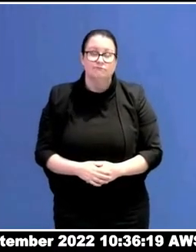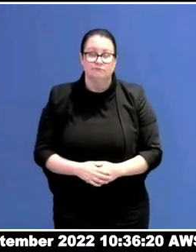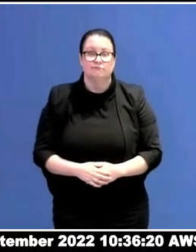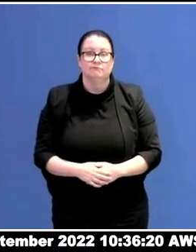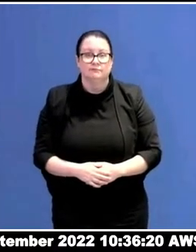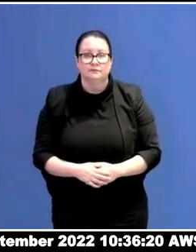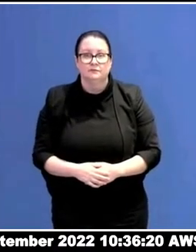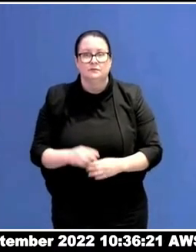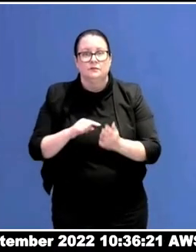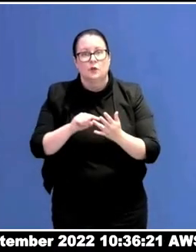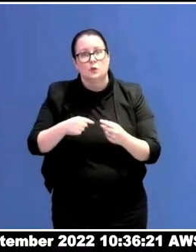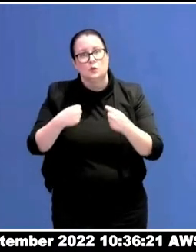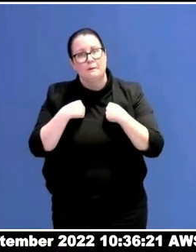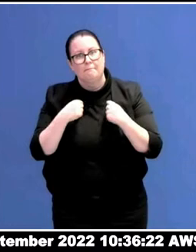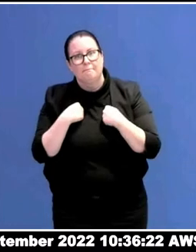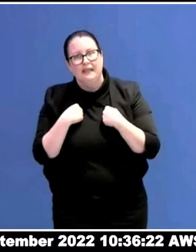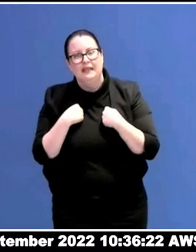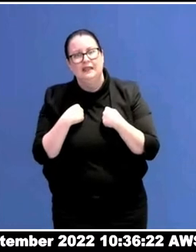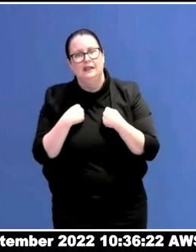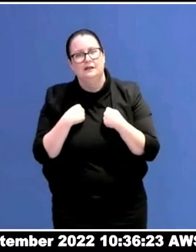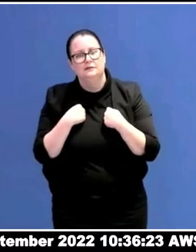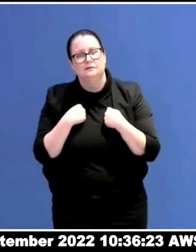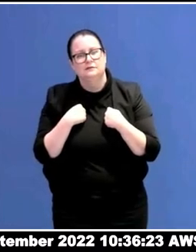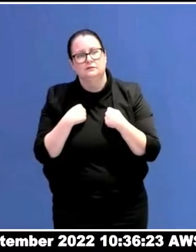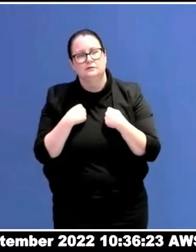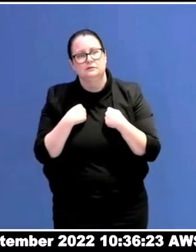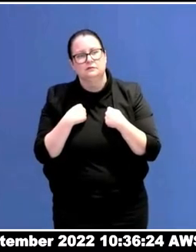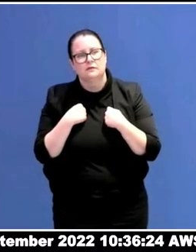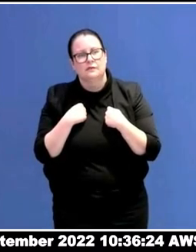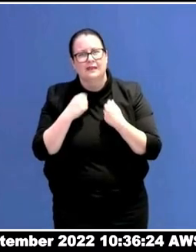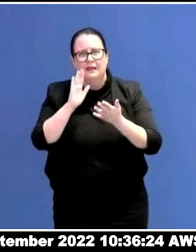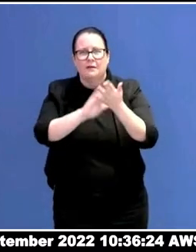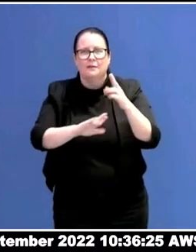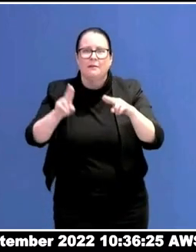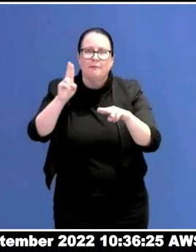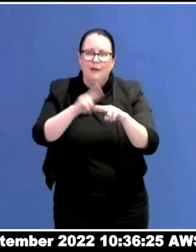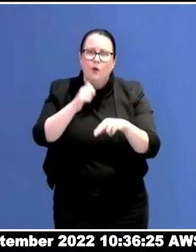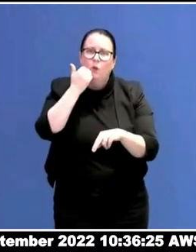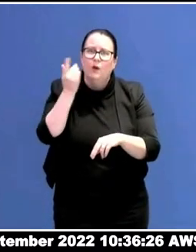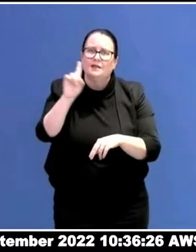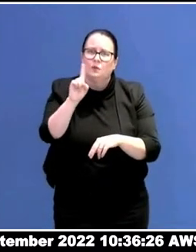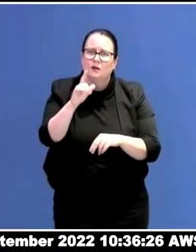To me, that is one of the greatest instincts of a parent is to be there to protect your